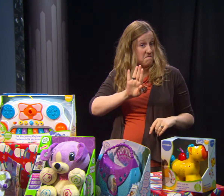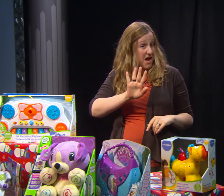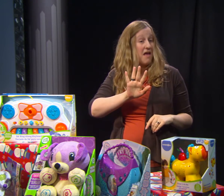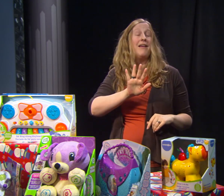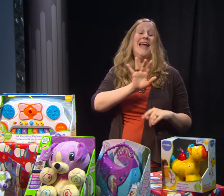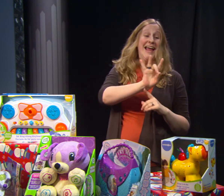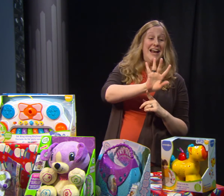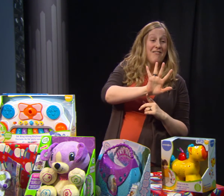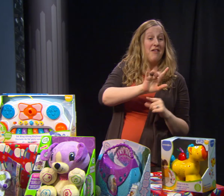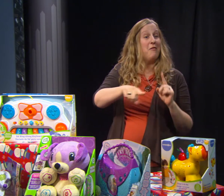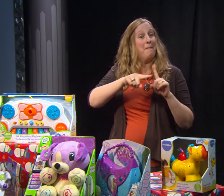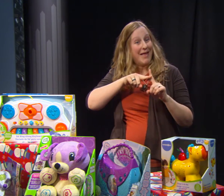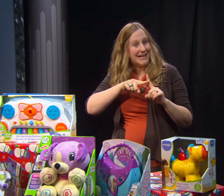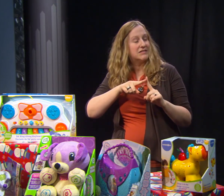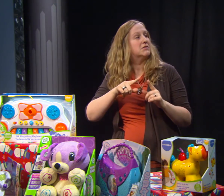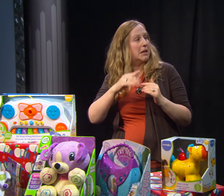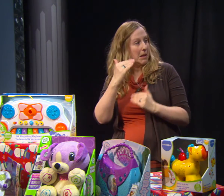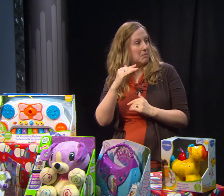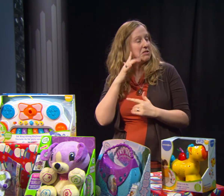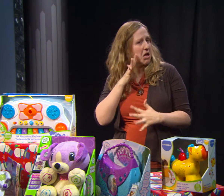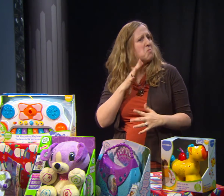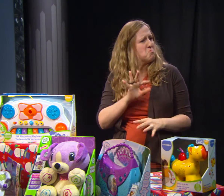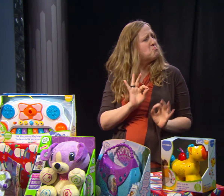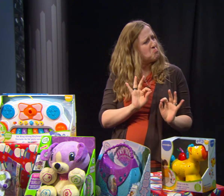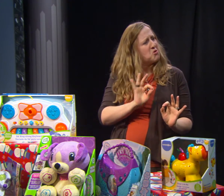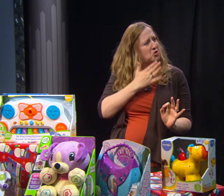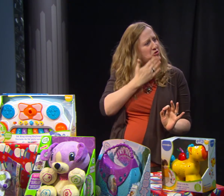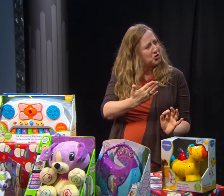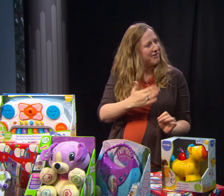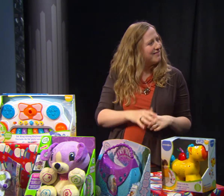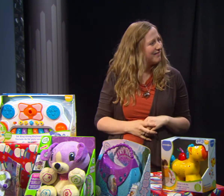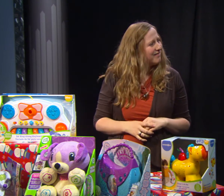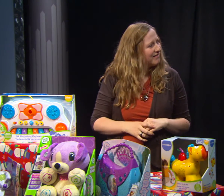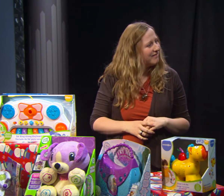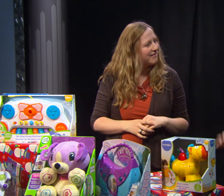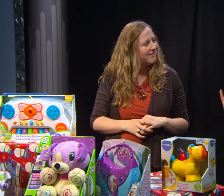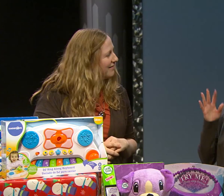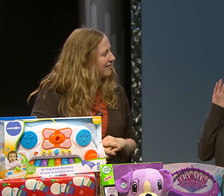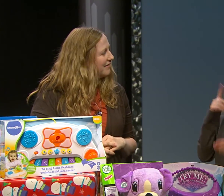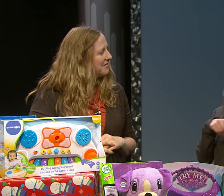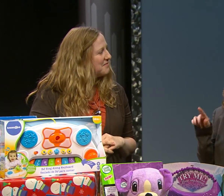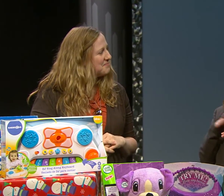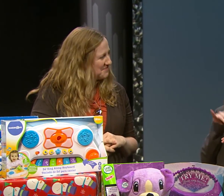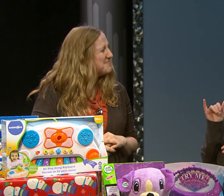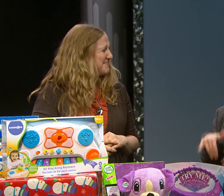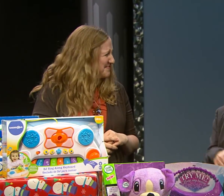85 decibels and if it has a timer well then it’s a great idea. I’ll be sure to check on that!